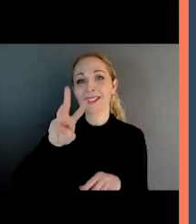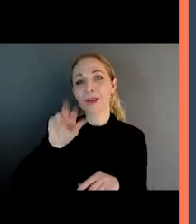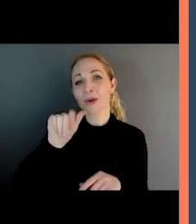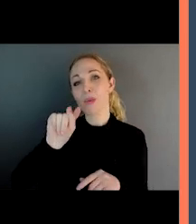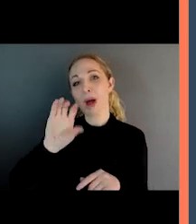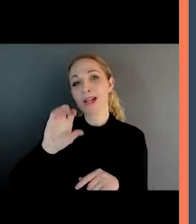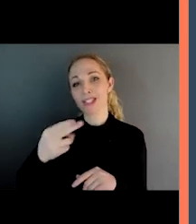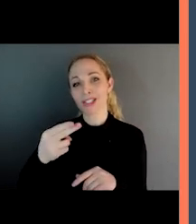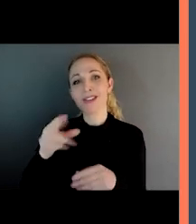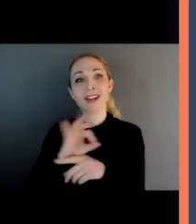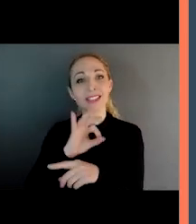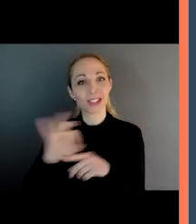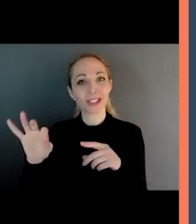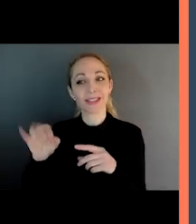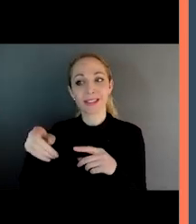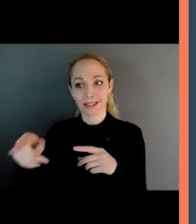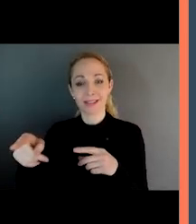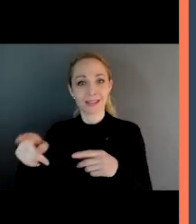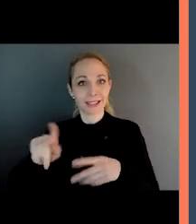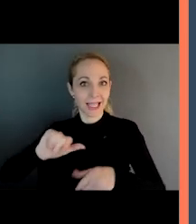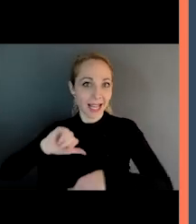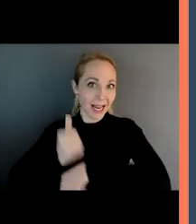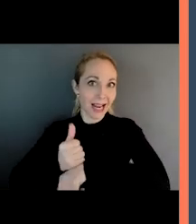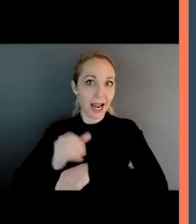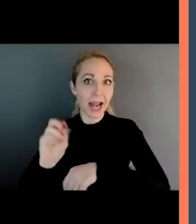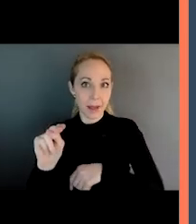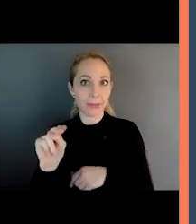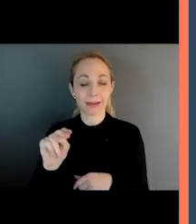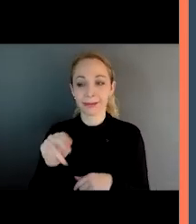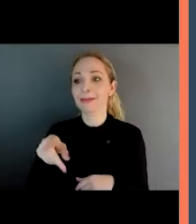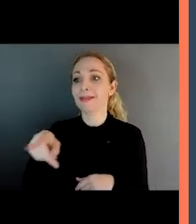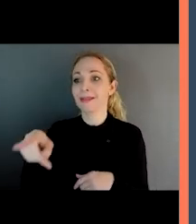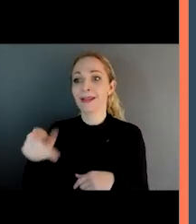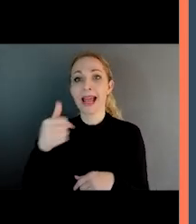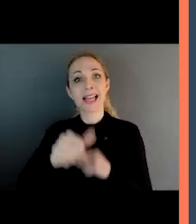THAT I MAKE TO THESE TWO FILES WILL AUTOMATICALLY BE UPLOADED.